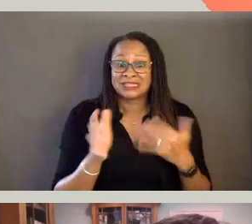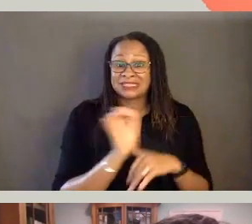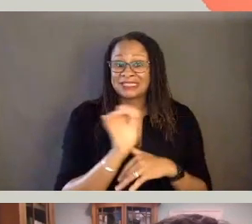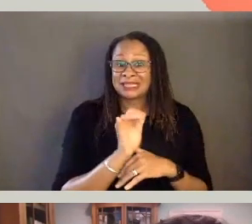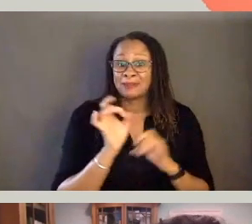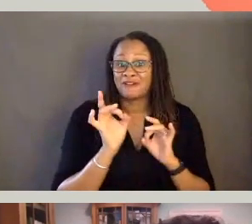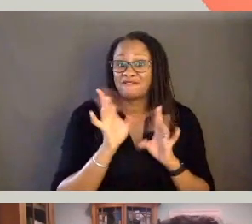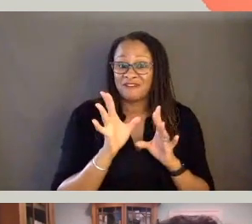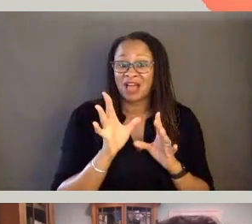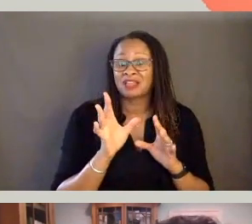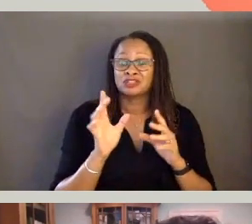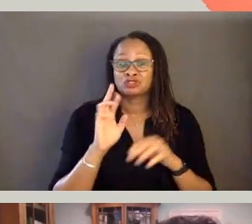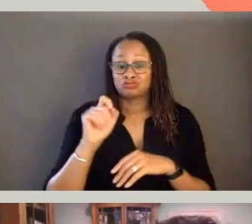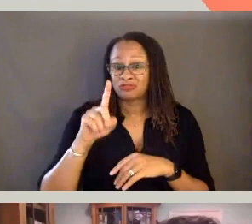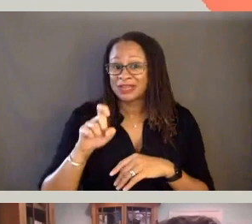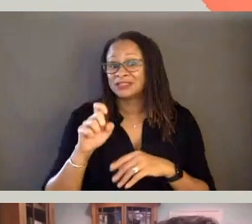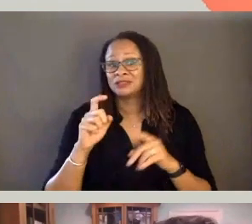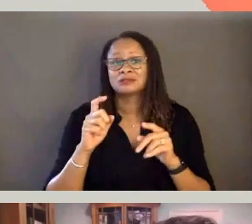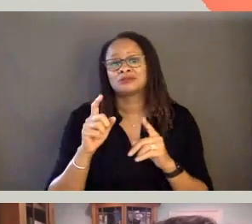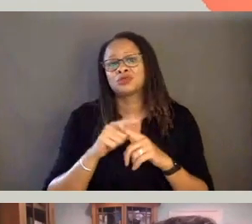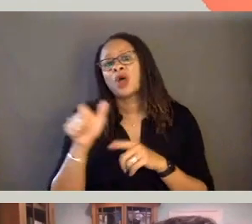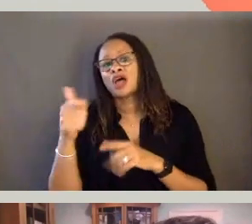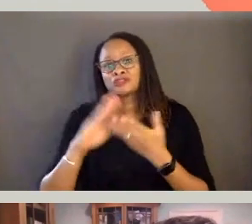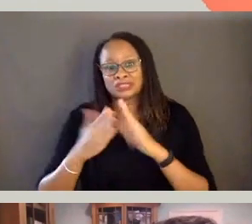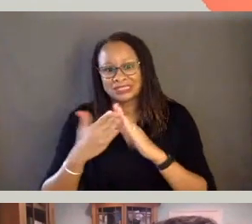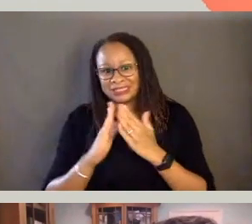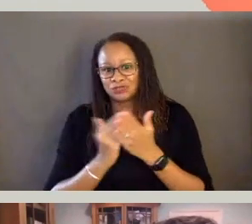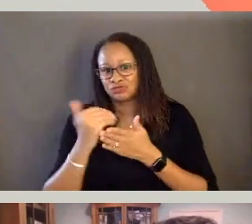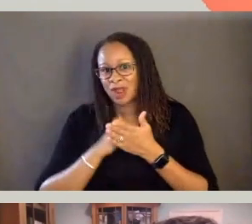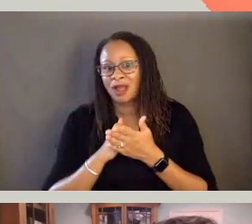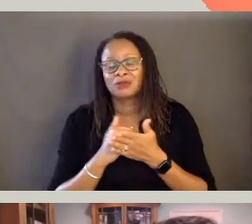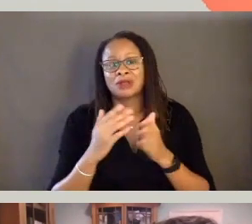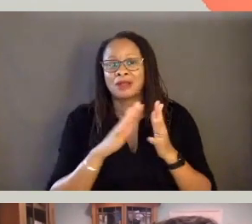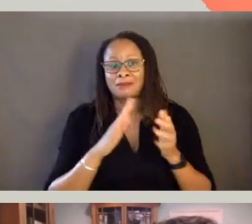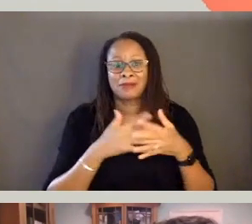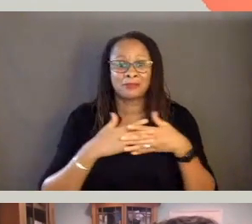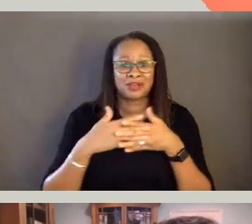to a lot of other major cities throughout America. And that's just not what I was seeing